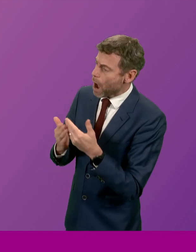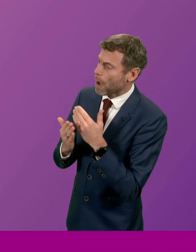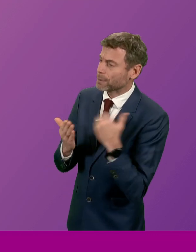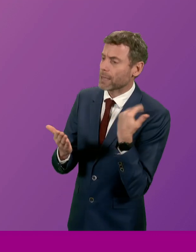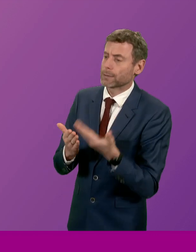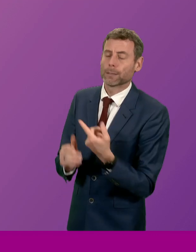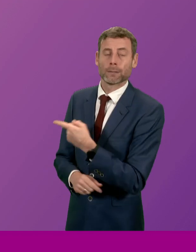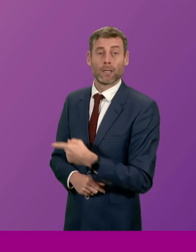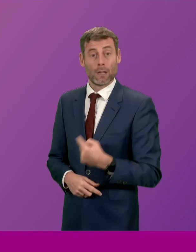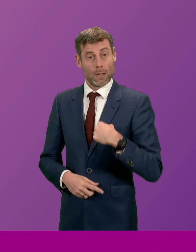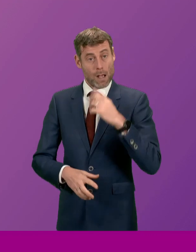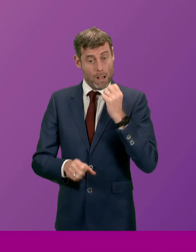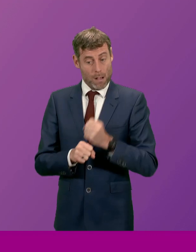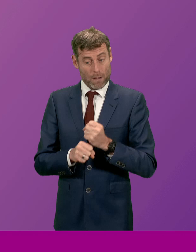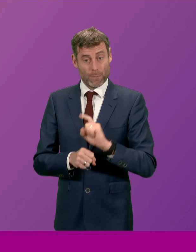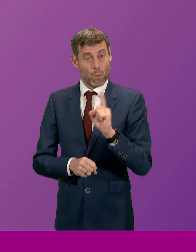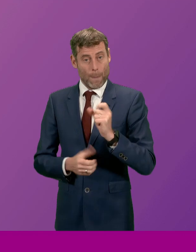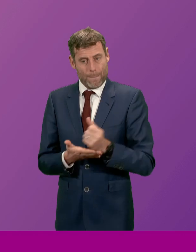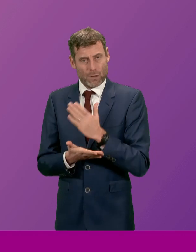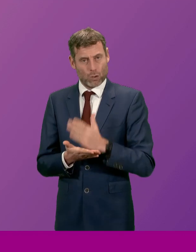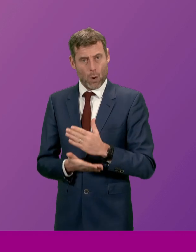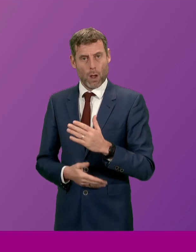The Government is committed to ensuring that our school environments support every child and young